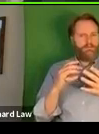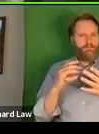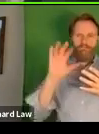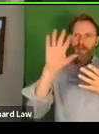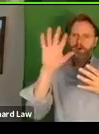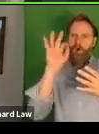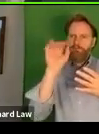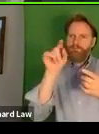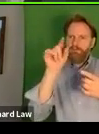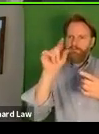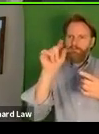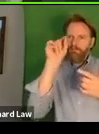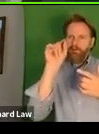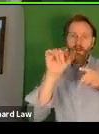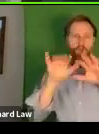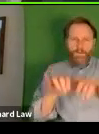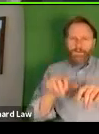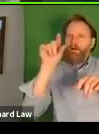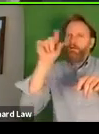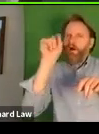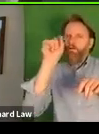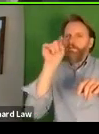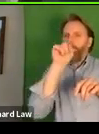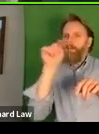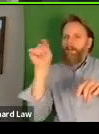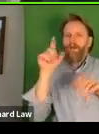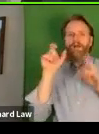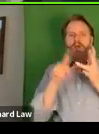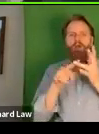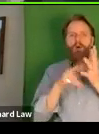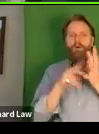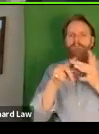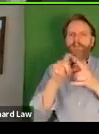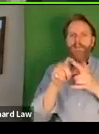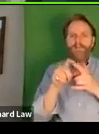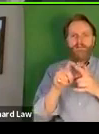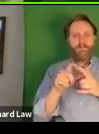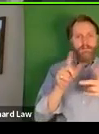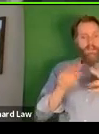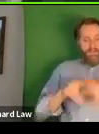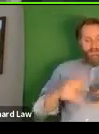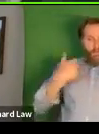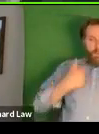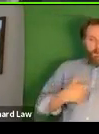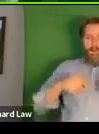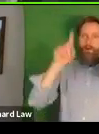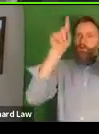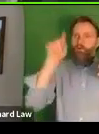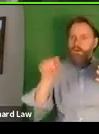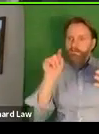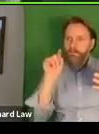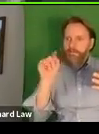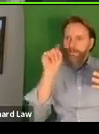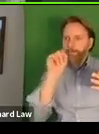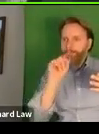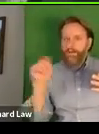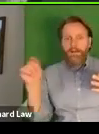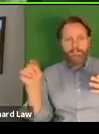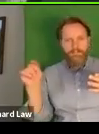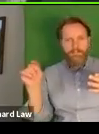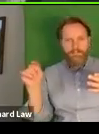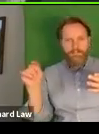and but there's no reason why any previous Covid related or Covid